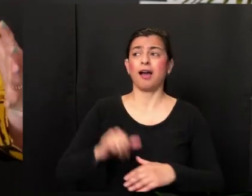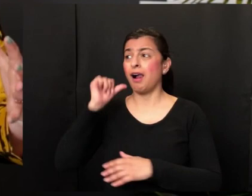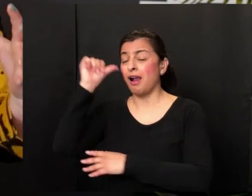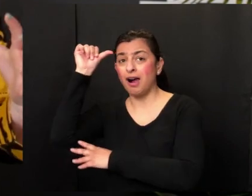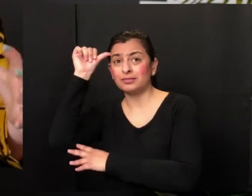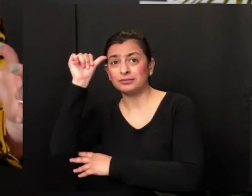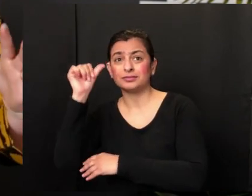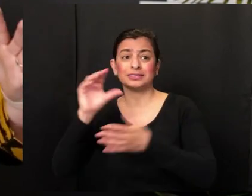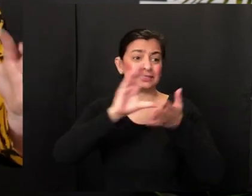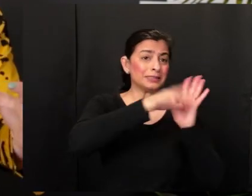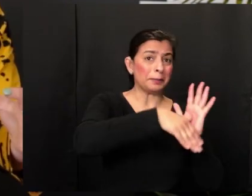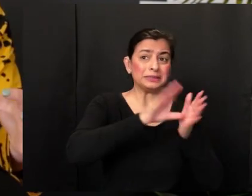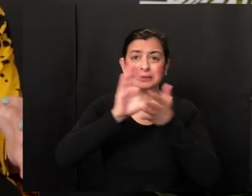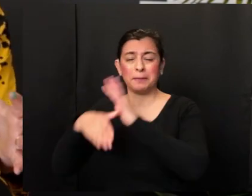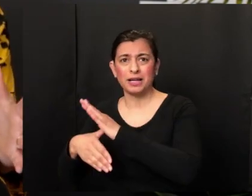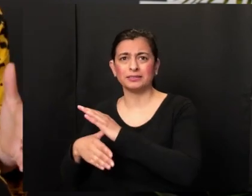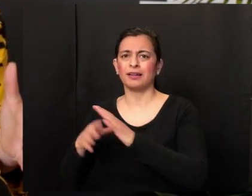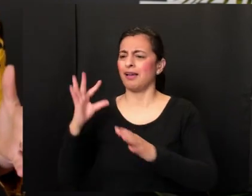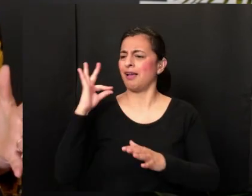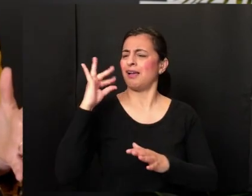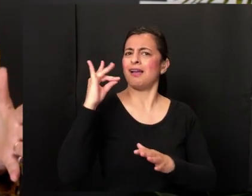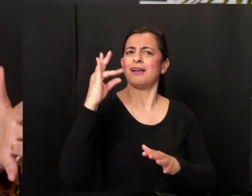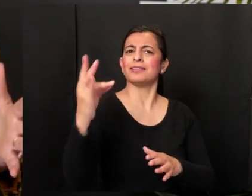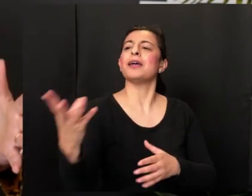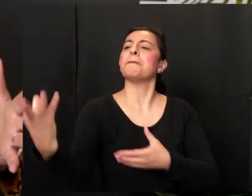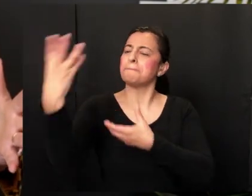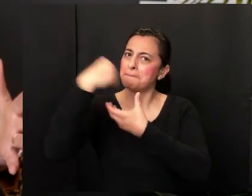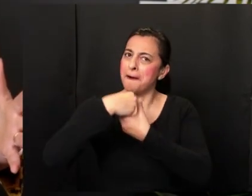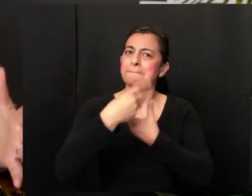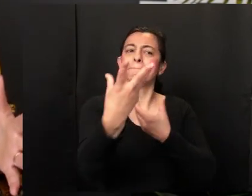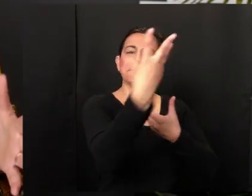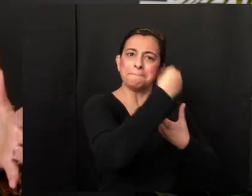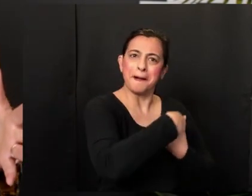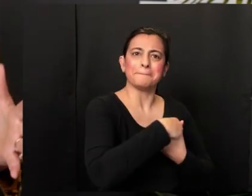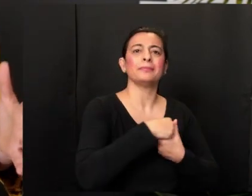breaks down those stereotypes that reinforces the segregation.